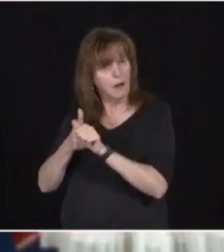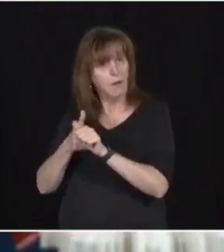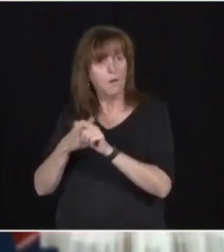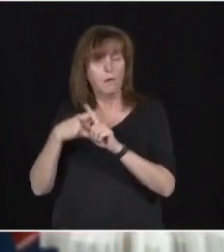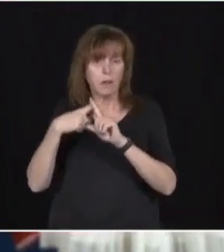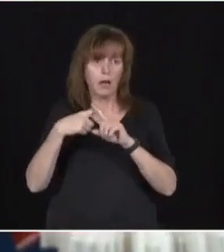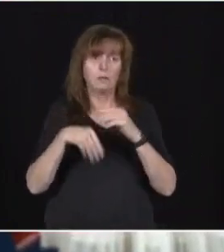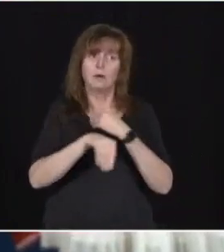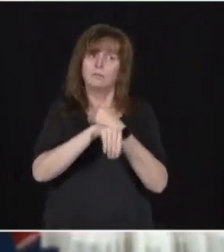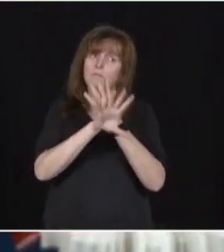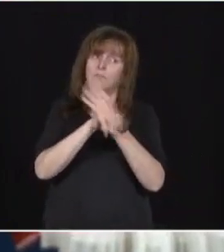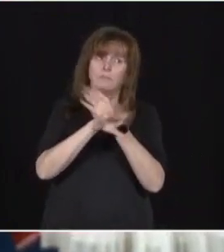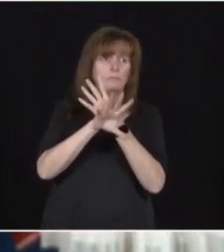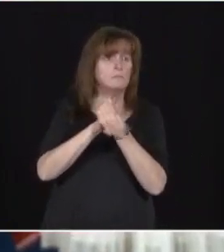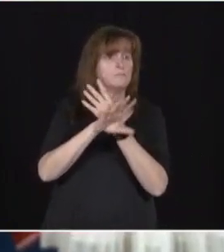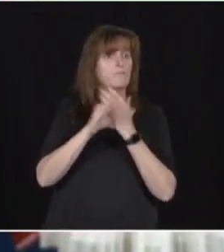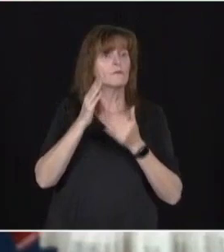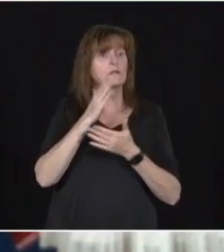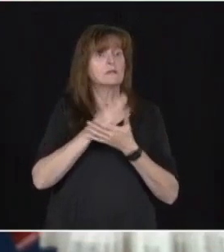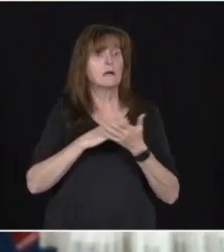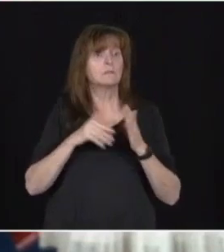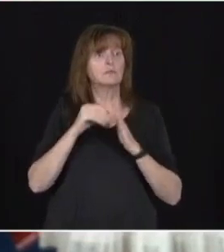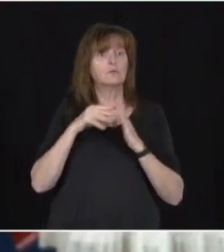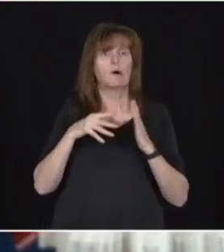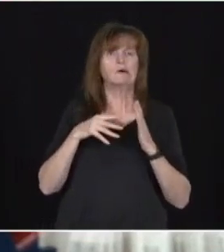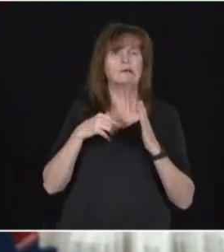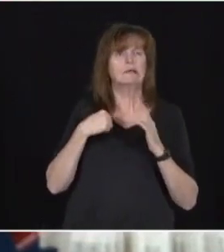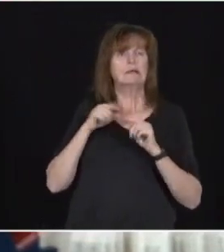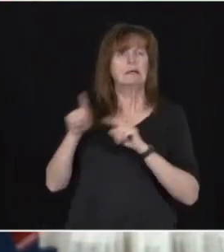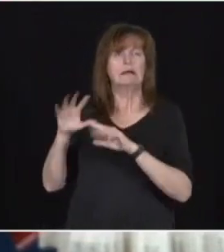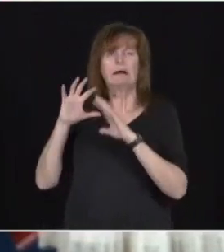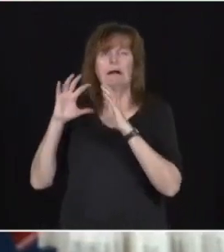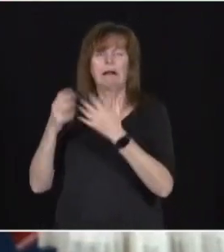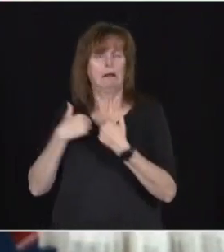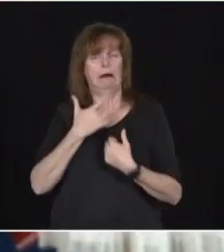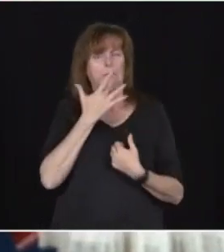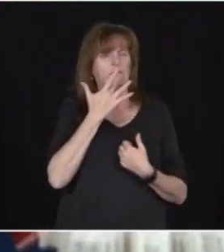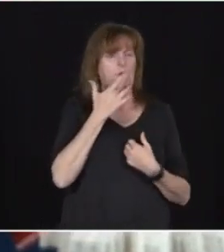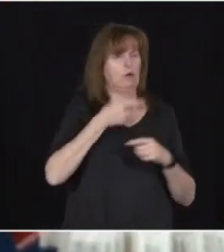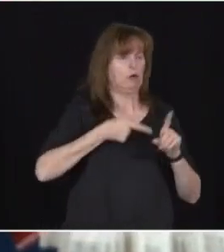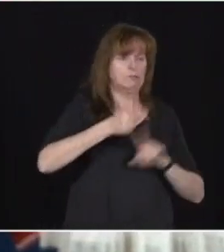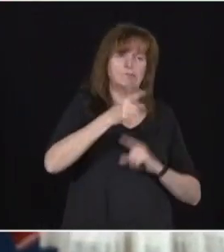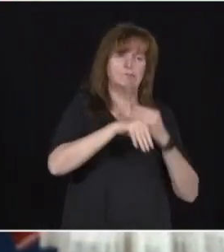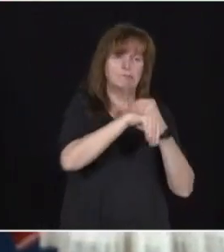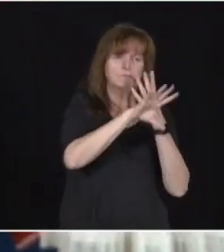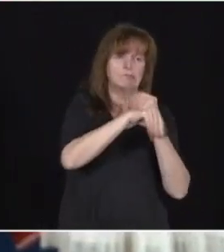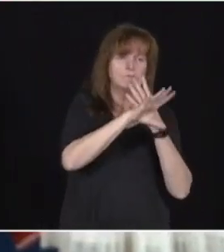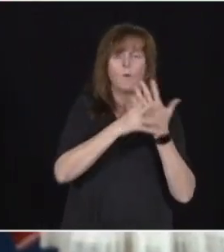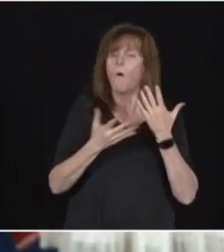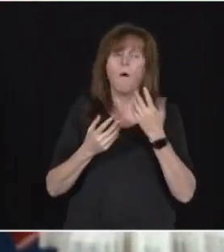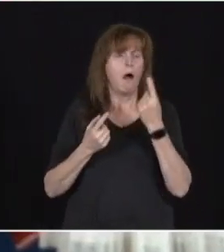want to go in class or comfortable to feel in class. Or comfortable feeling going in class.